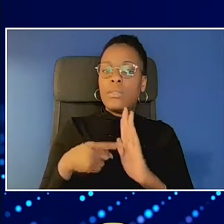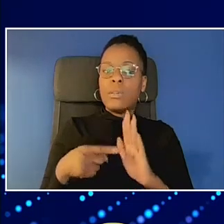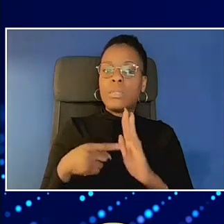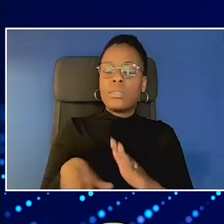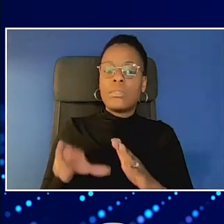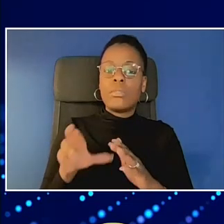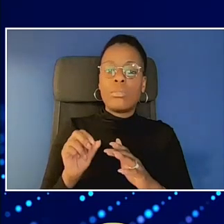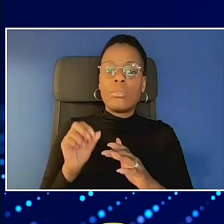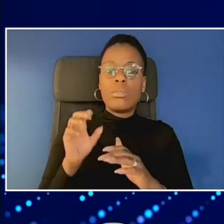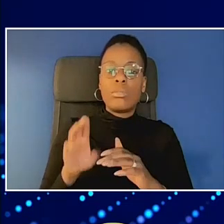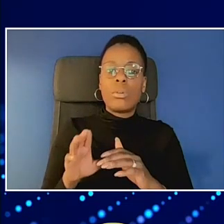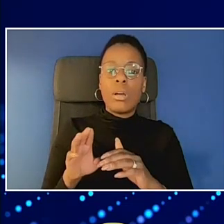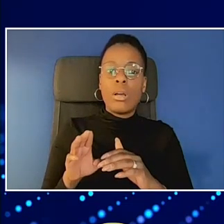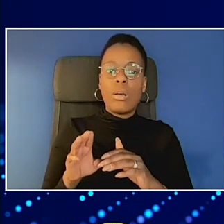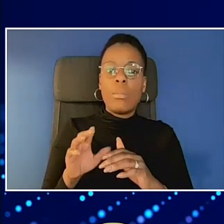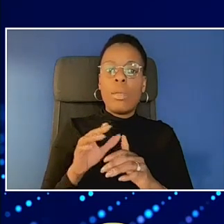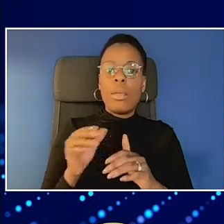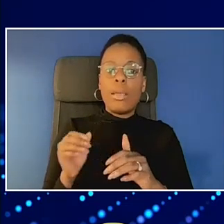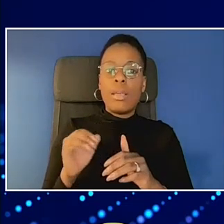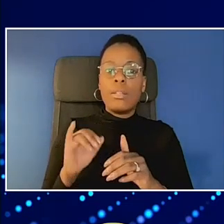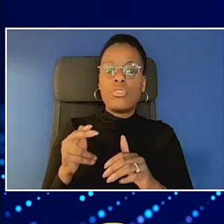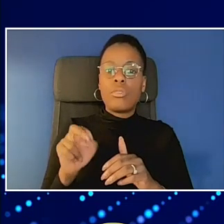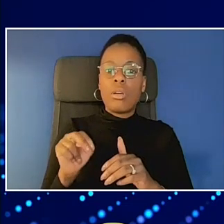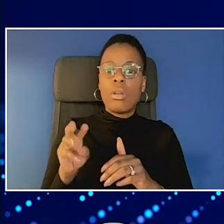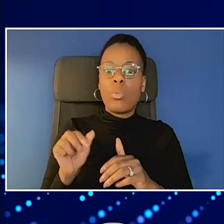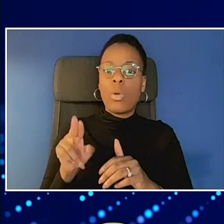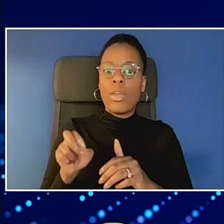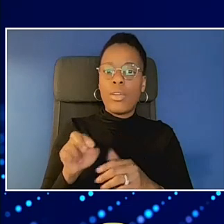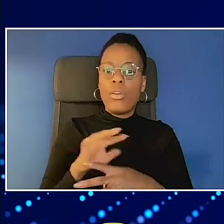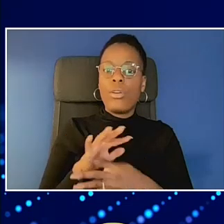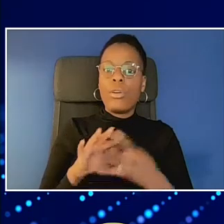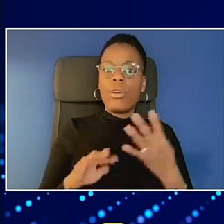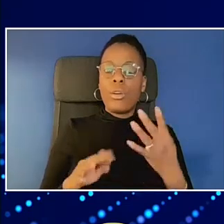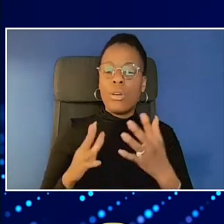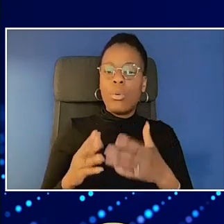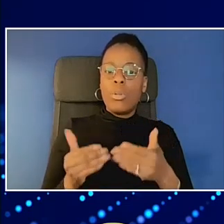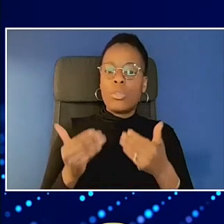So we would like to propose or call that caucus rather.